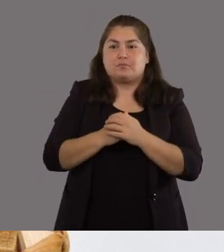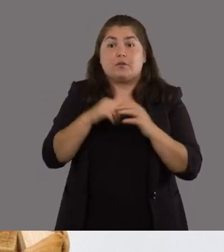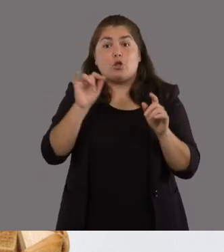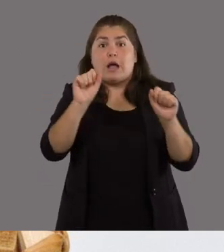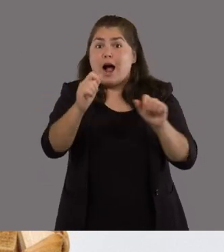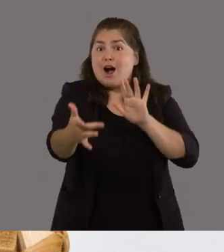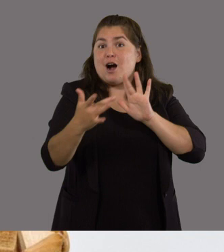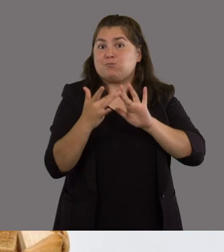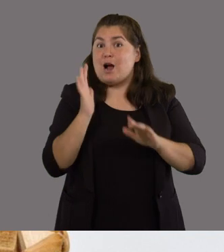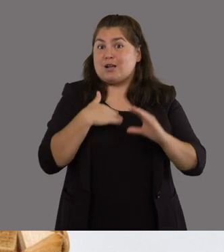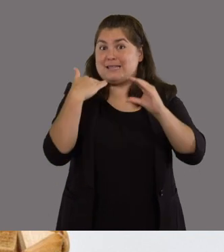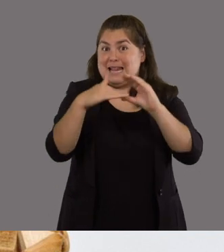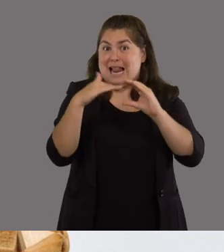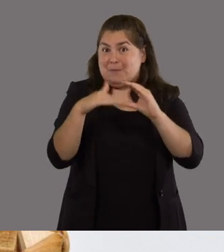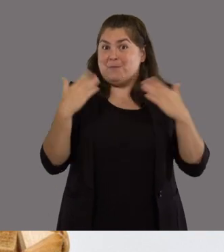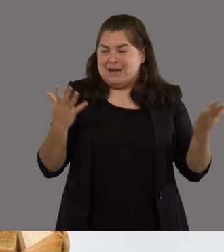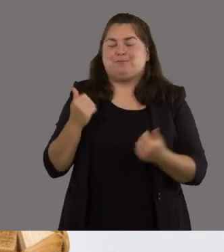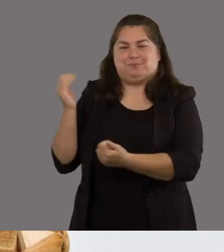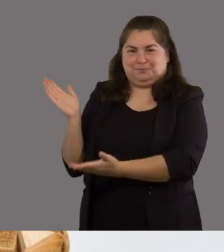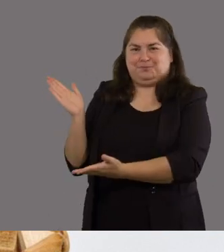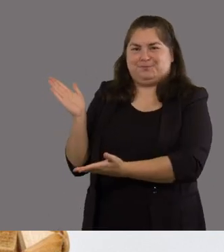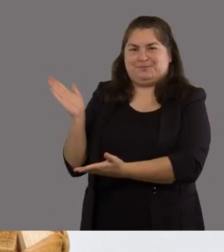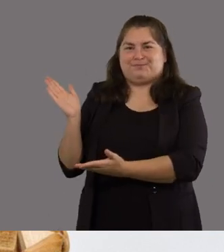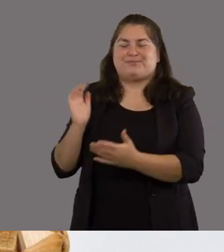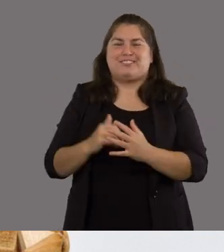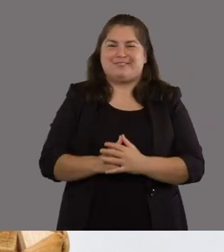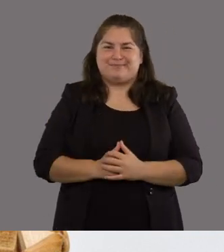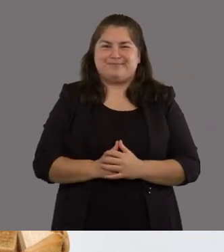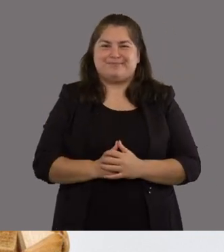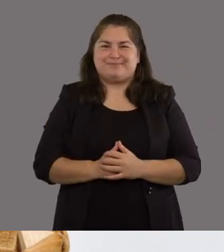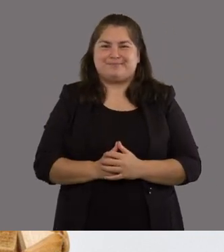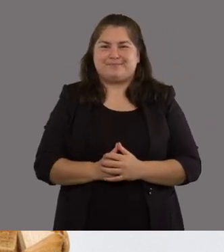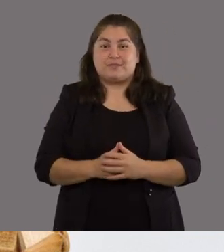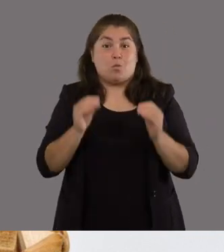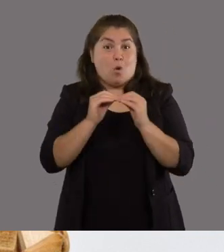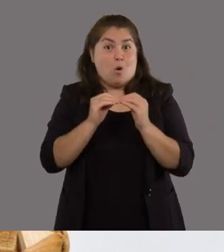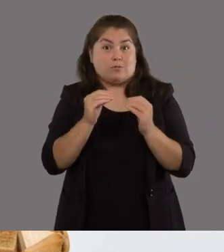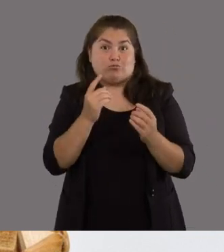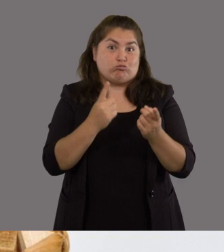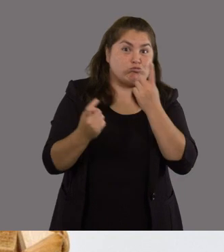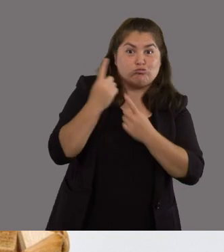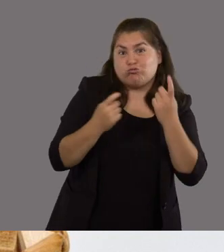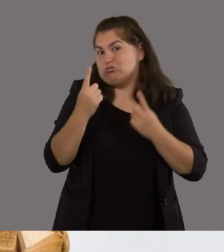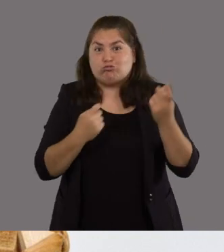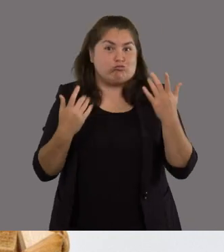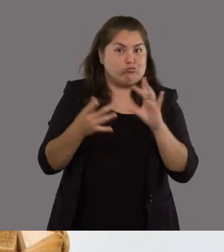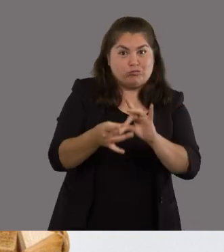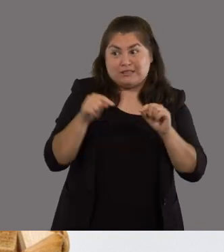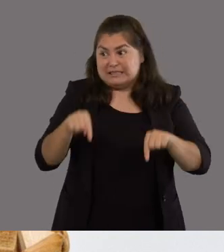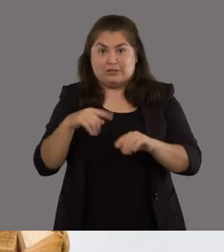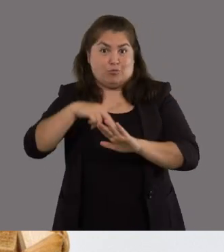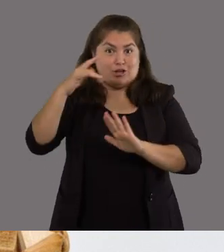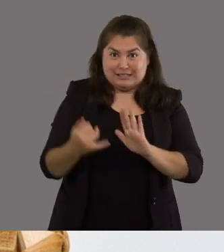You may also contact research@canadacouncil.ca if you have any questions about this project.